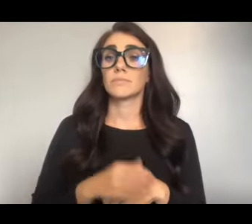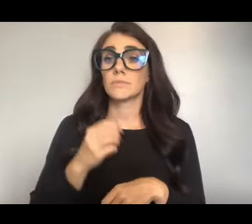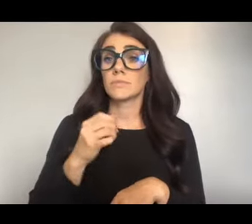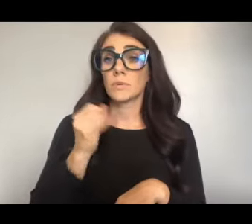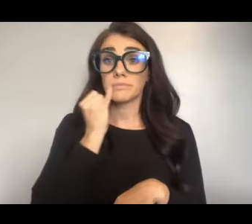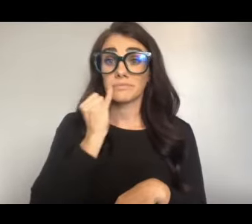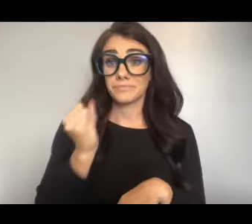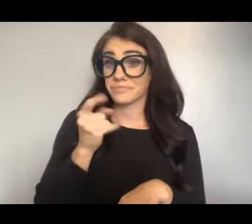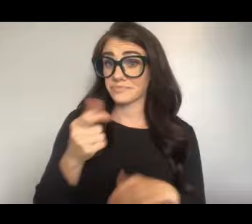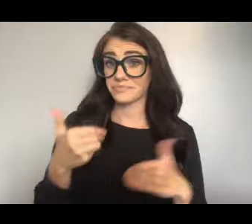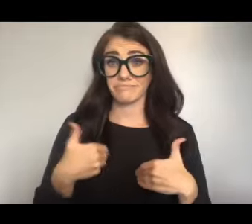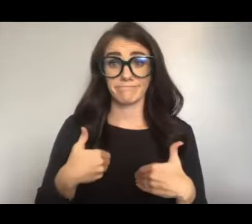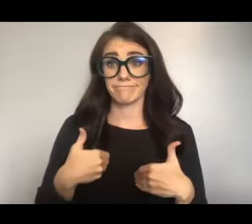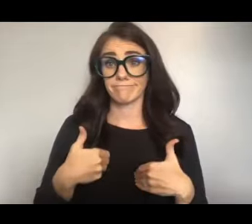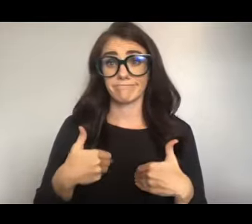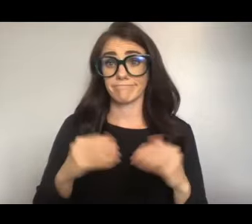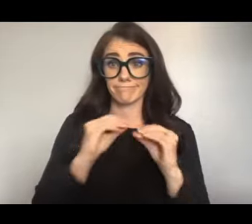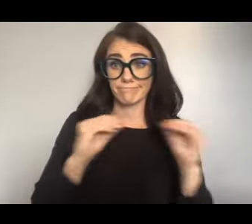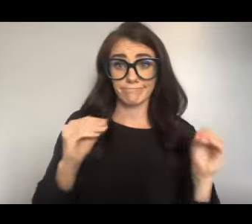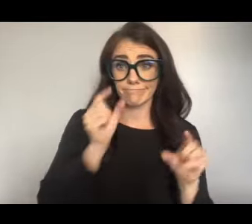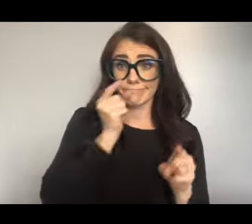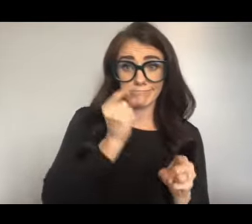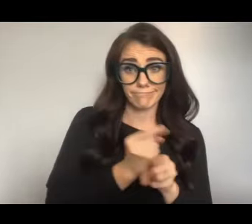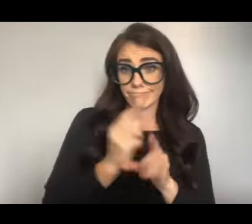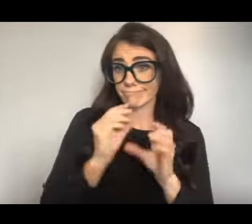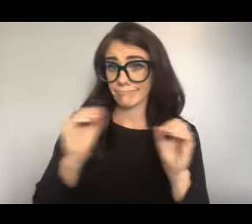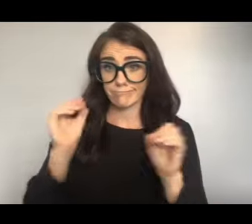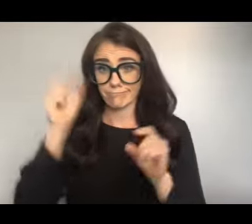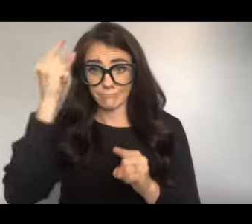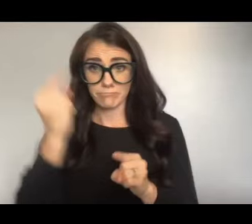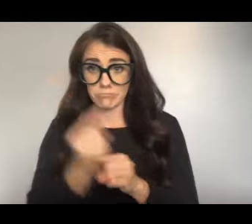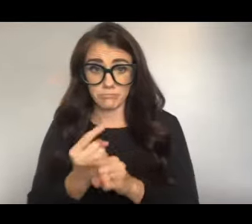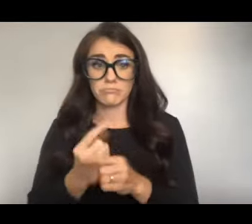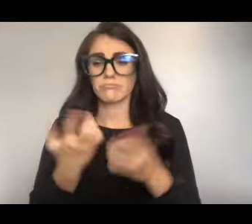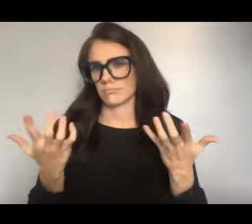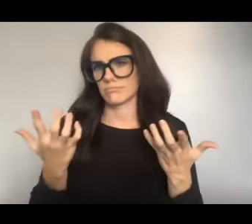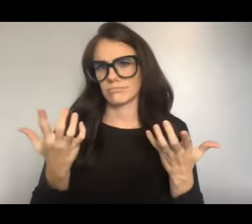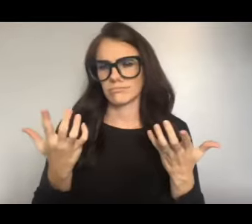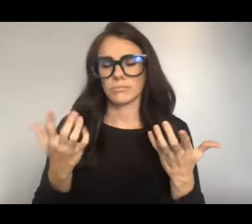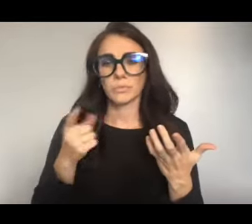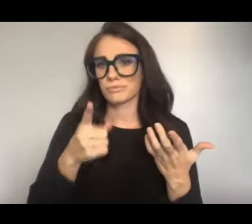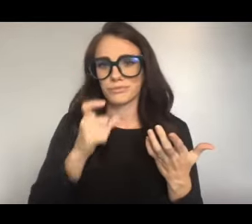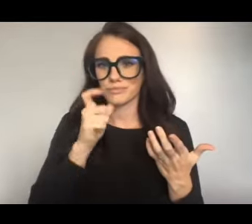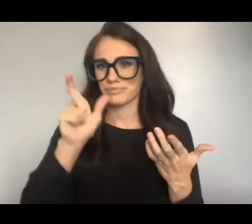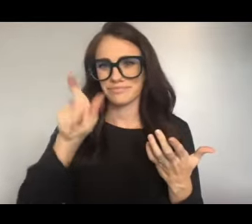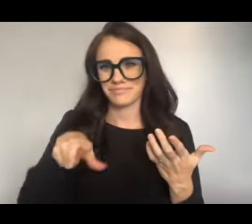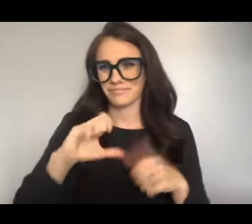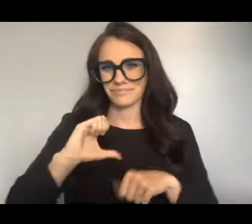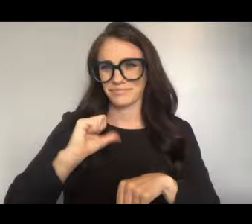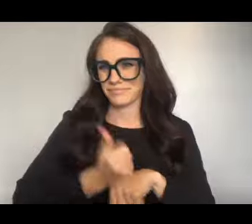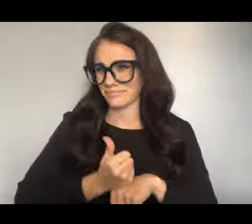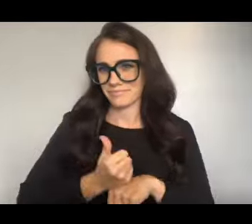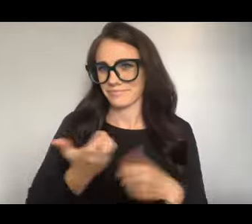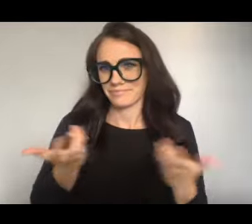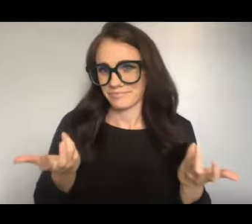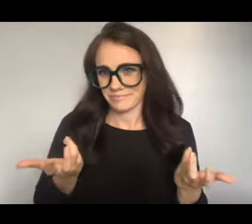siblings. So if you don't have any sisters or brothers, well then you don't have to set up siblings.